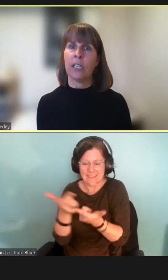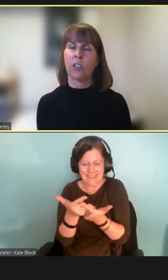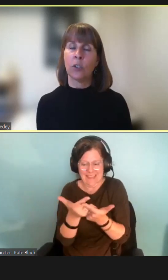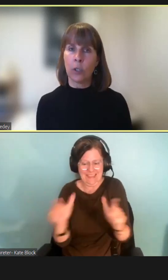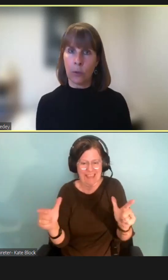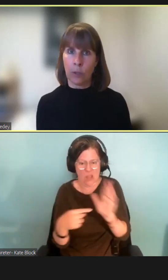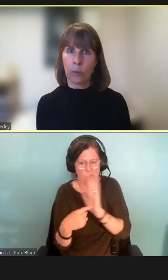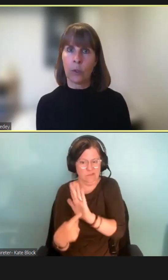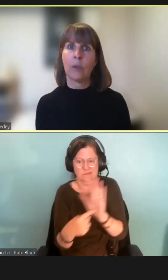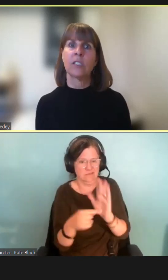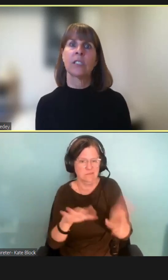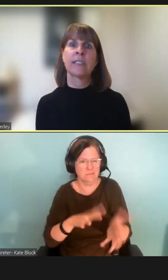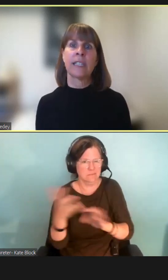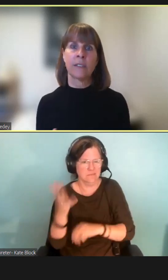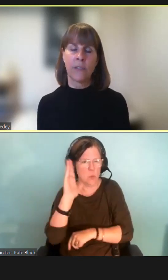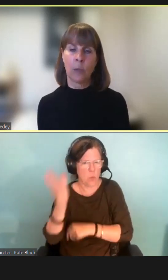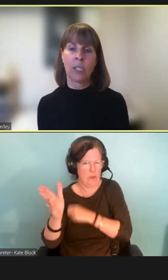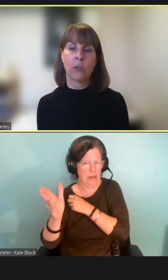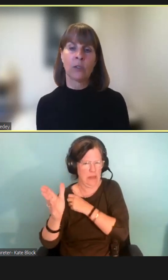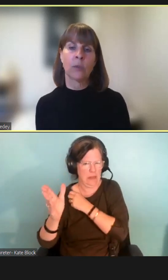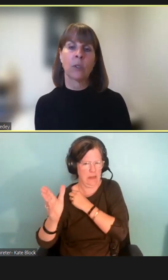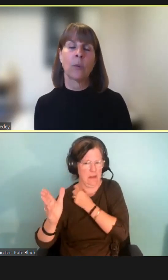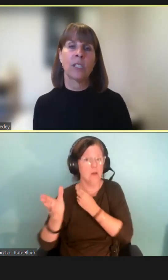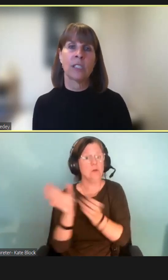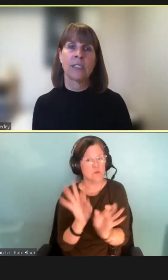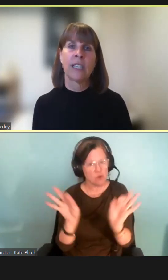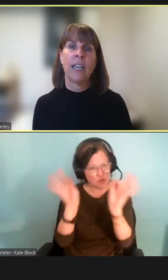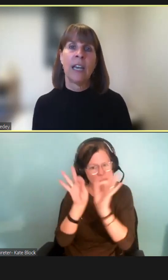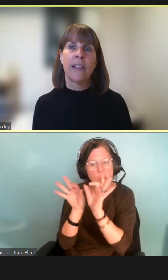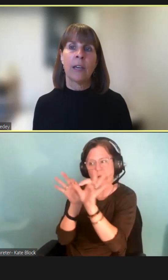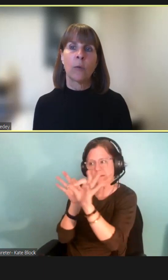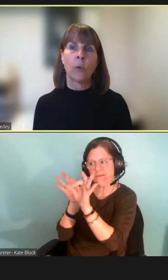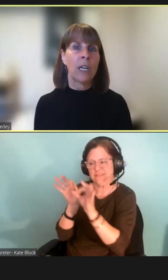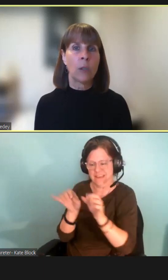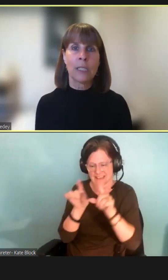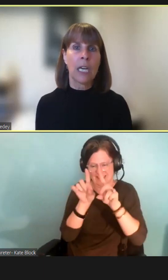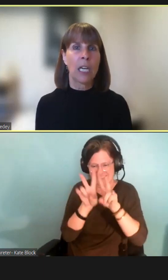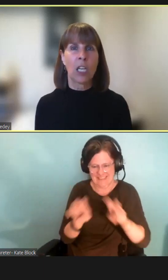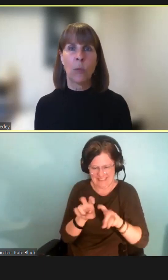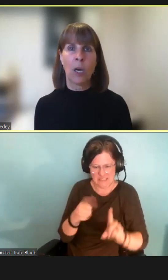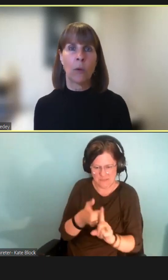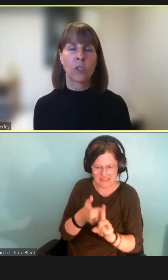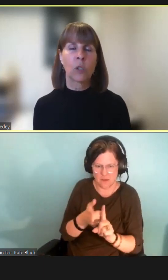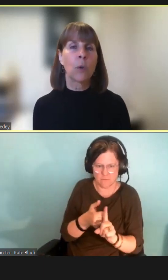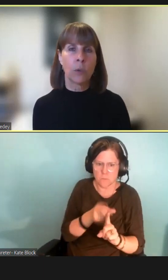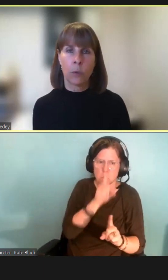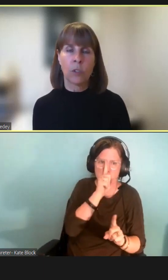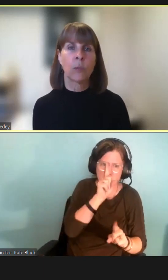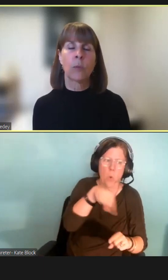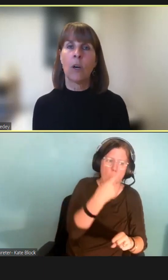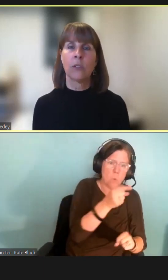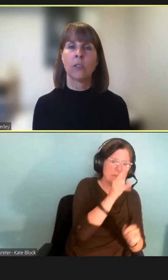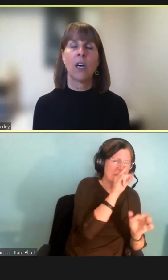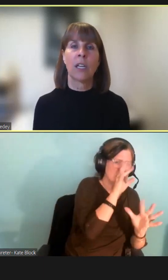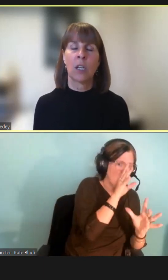you're going through the questions as the family goes through the questions that we're not only talking about spoken words but we're also talking about